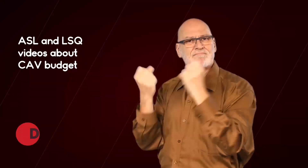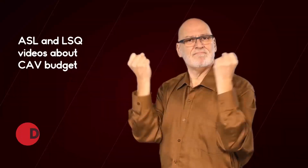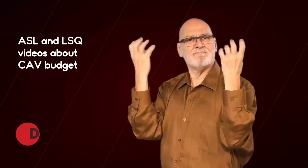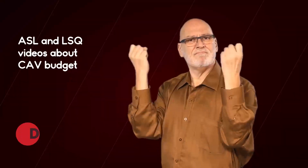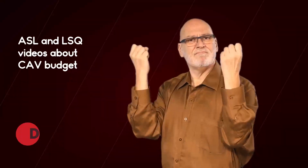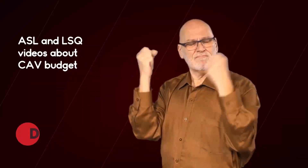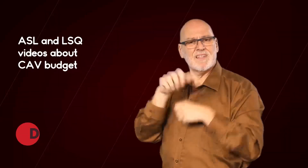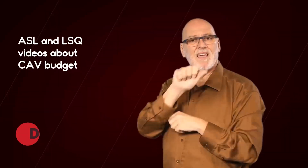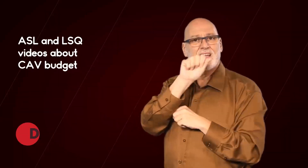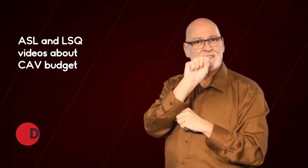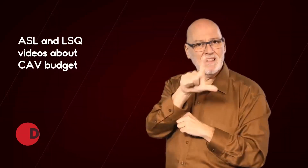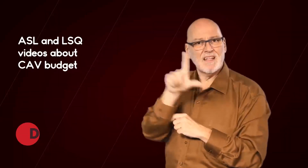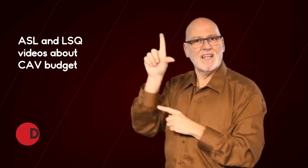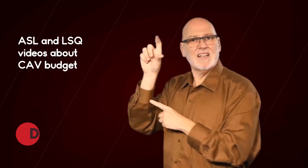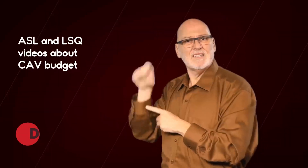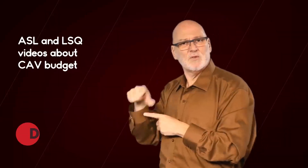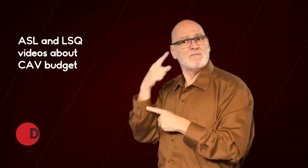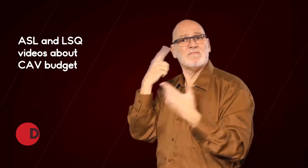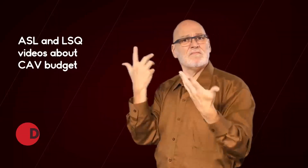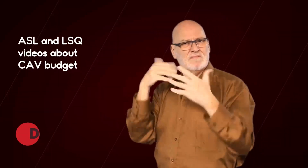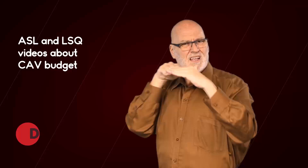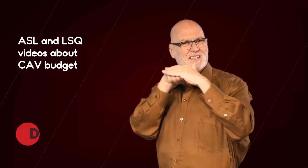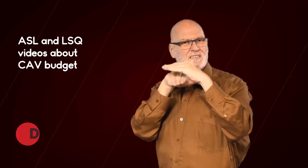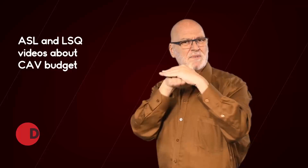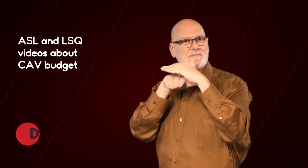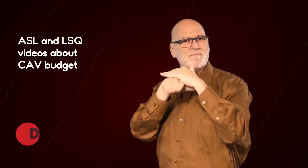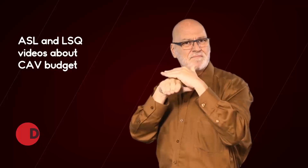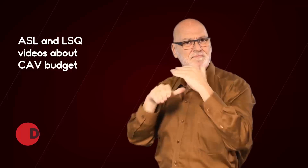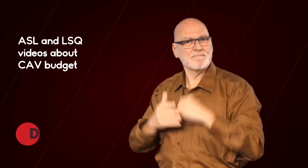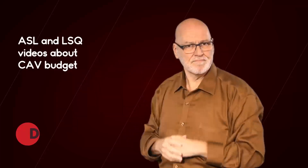in ASL/LSQ for accessibility.